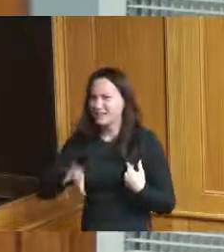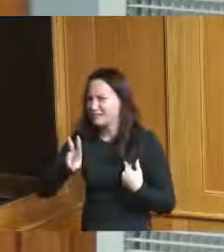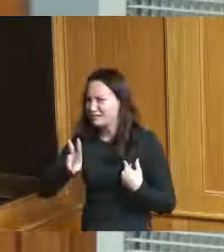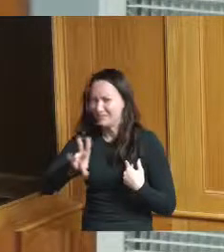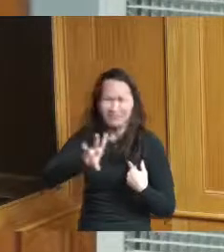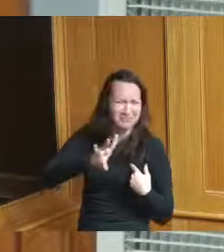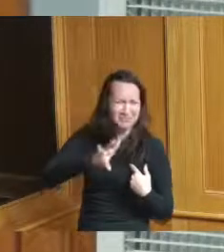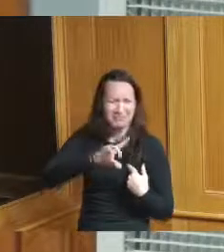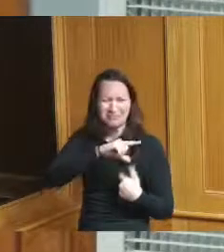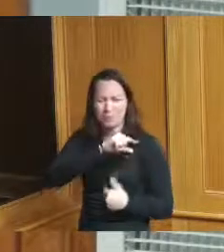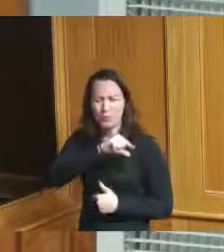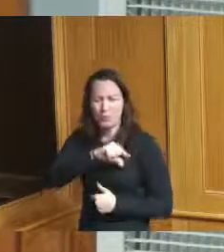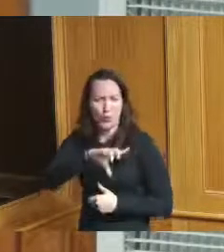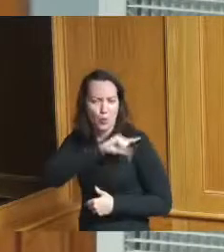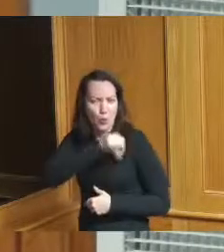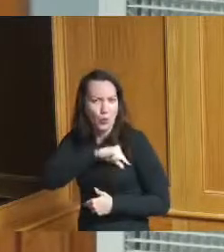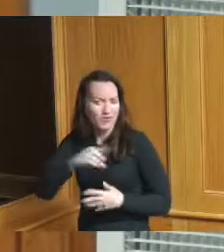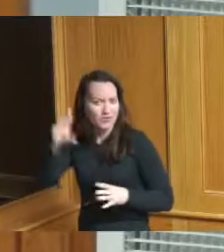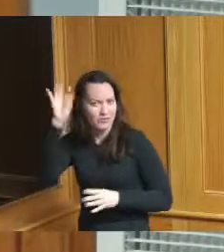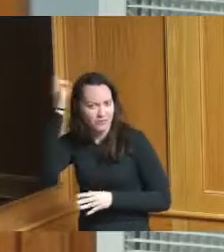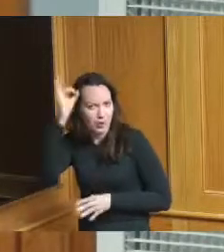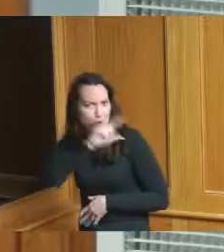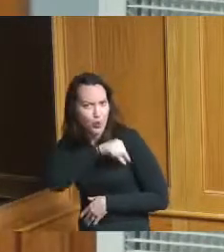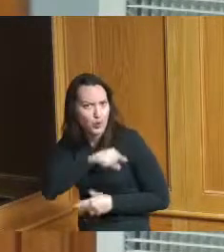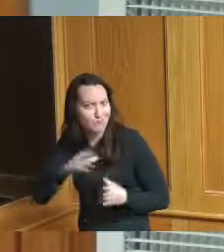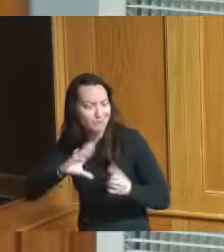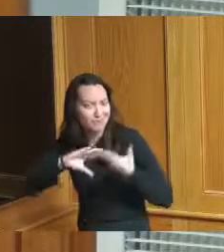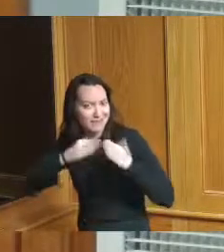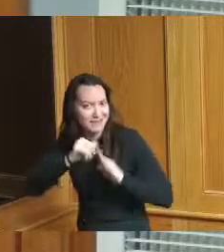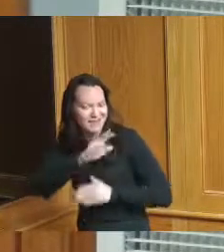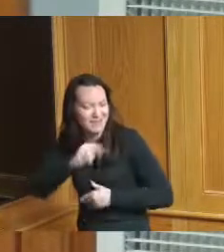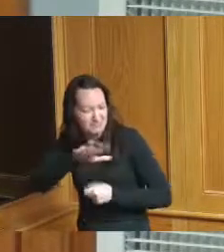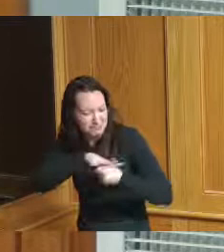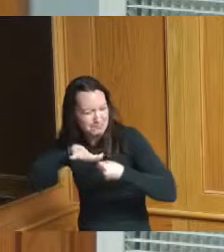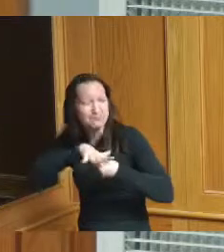clinics throughout Hamilton or throughout the city of Cincinnati they're using those team members in